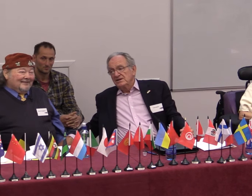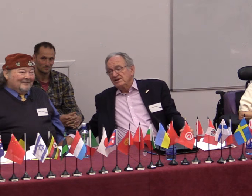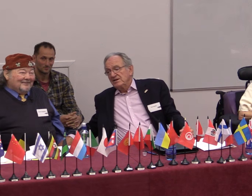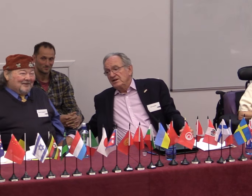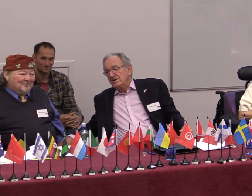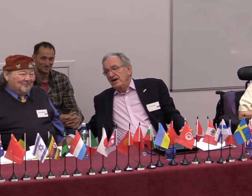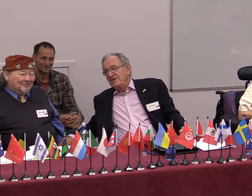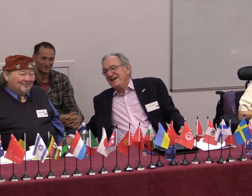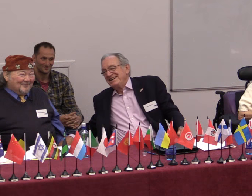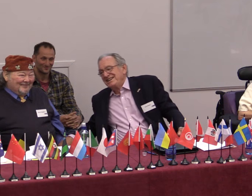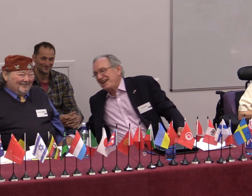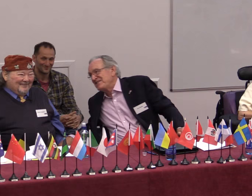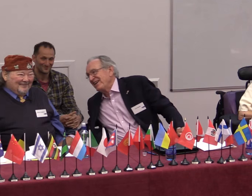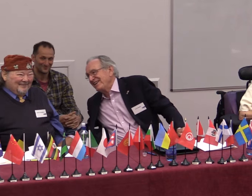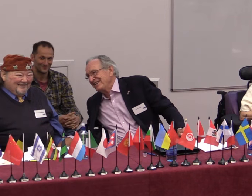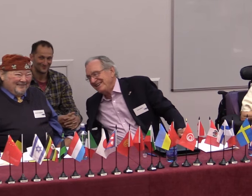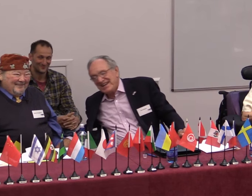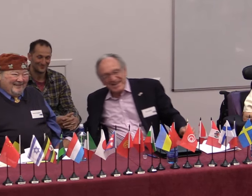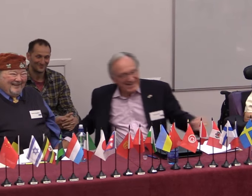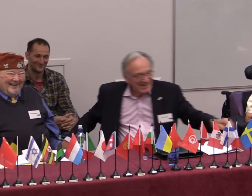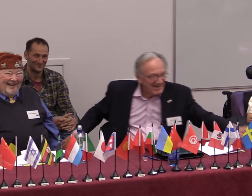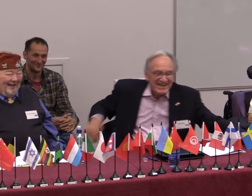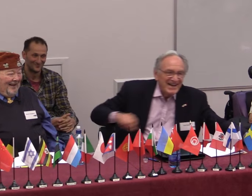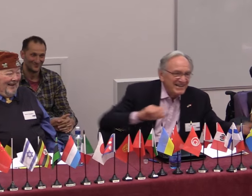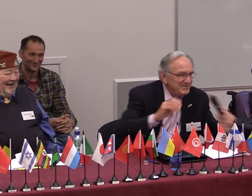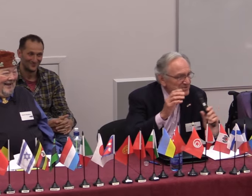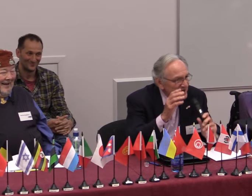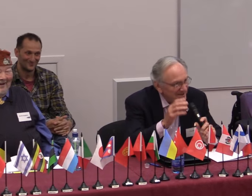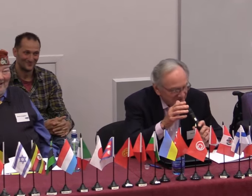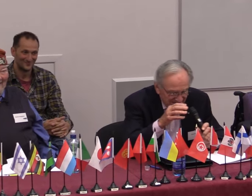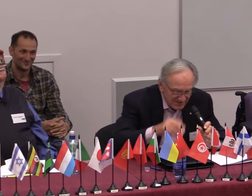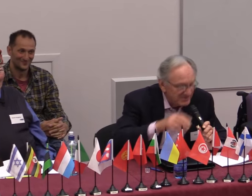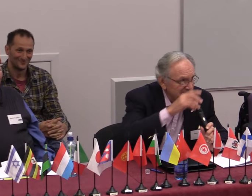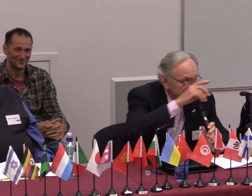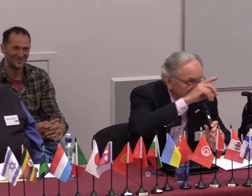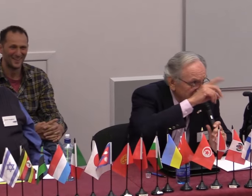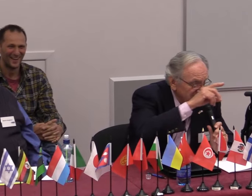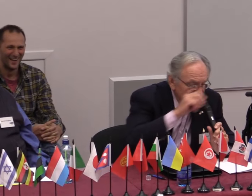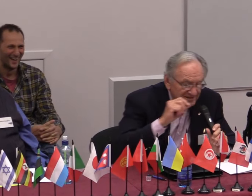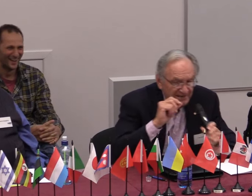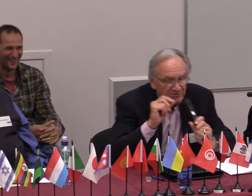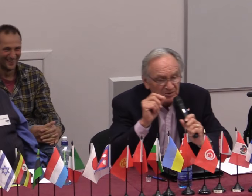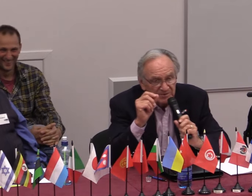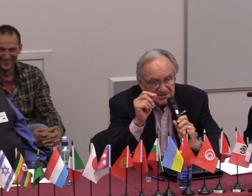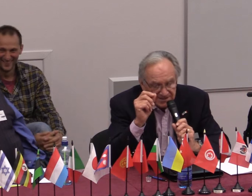Sorry, I have to say this